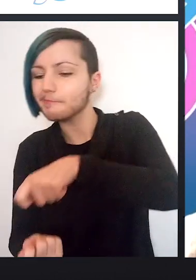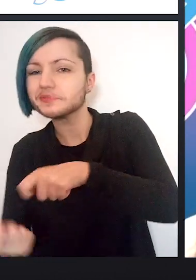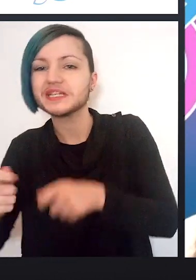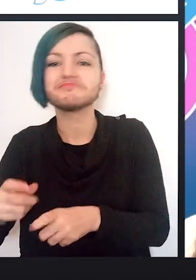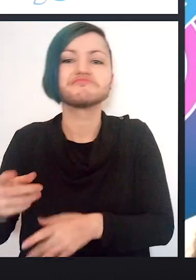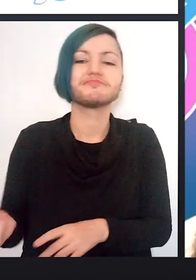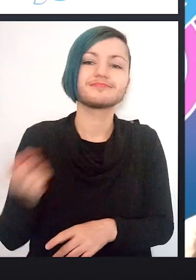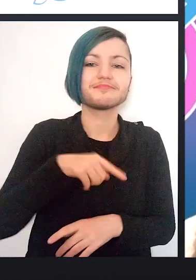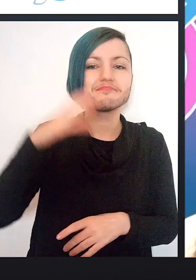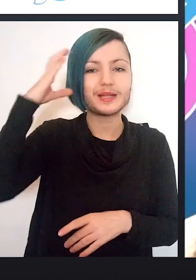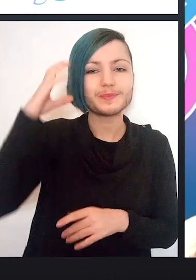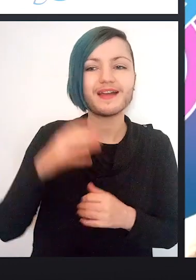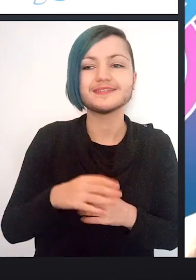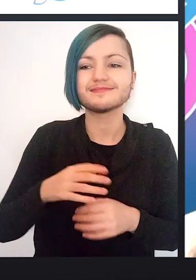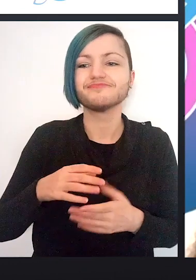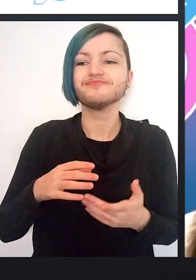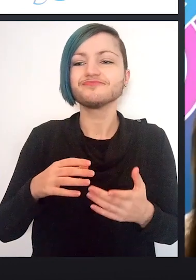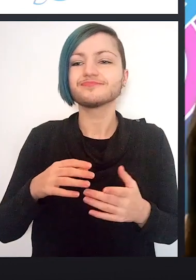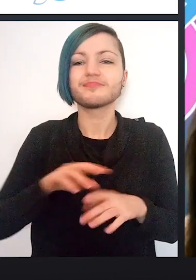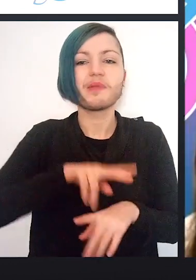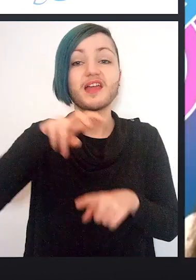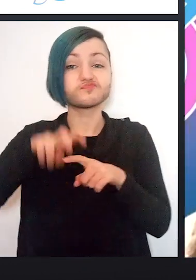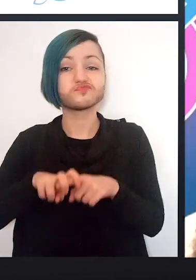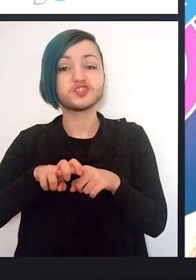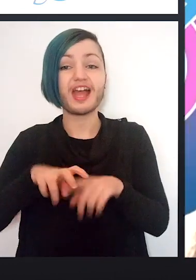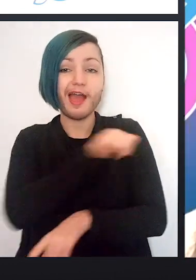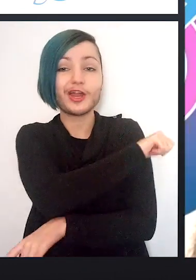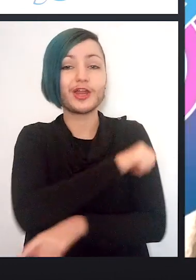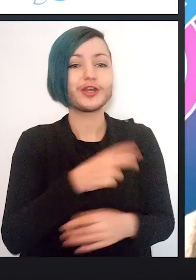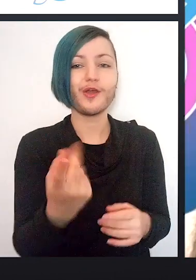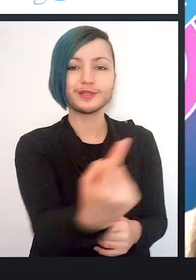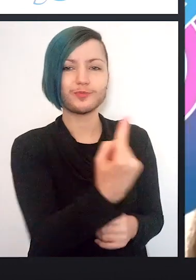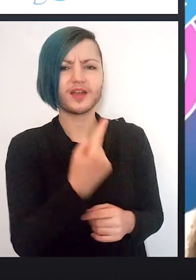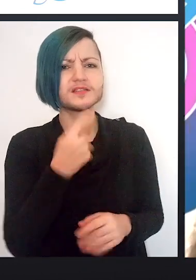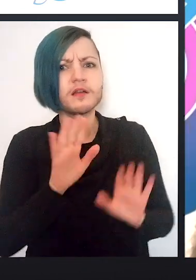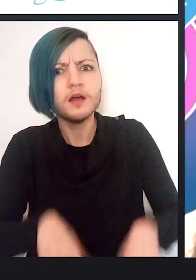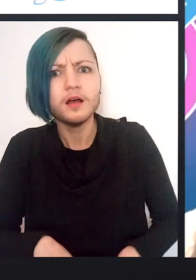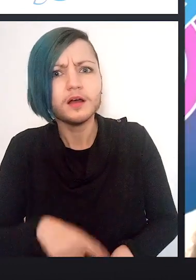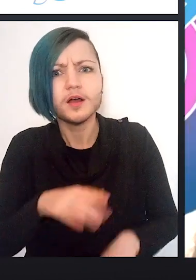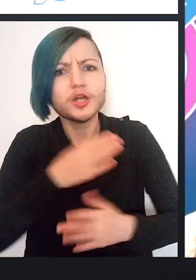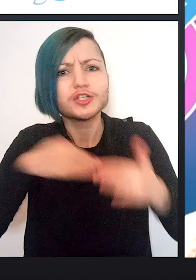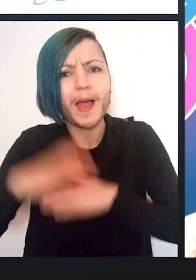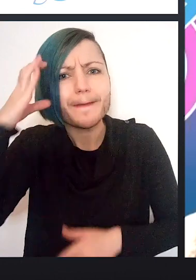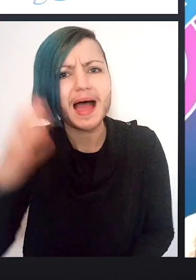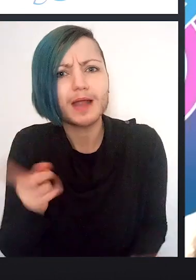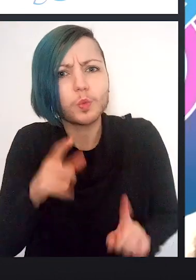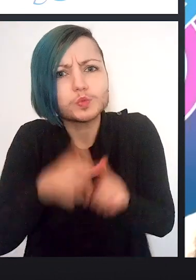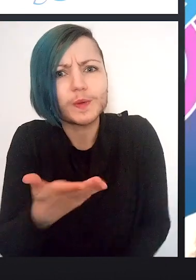And I came back and I was sitting in the chair when the nurse came in, and she said "What are you doing out of bed?"